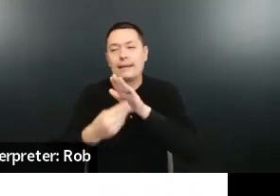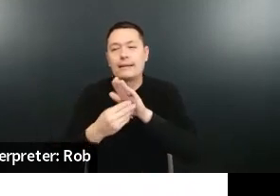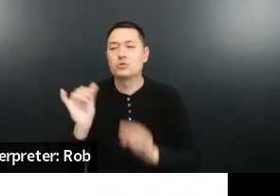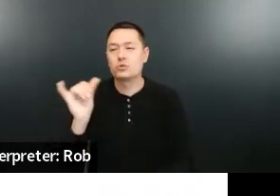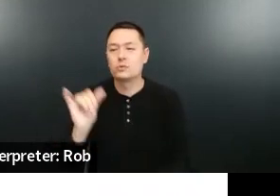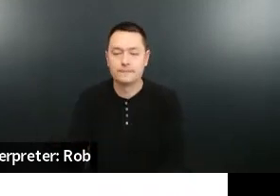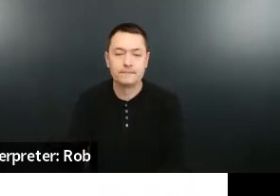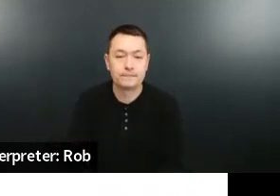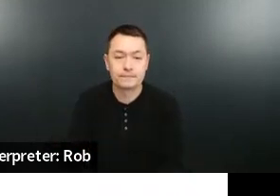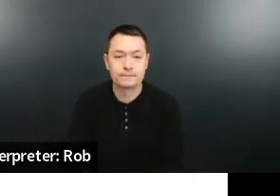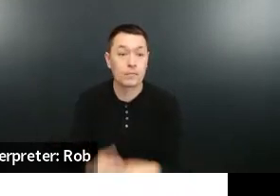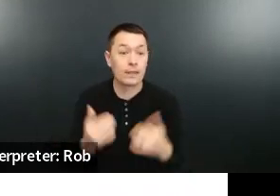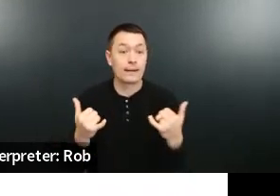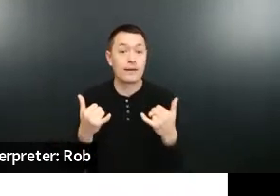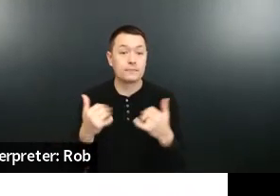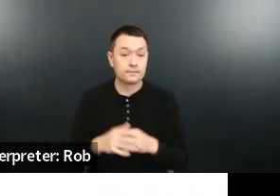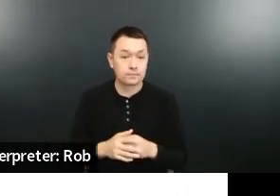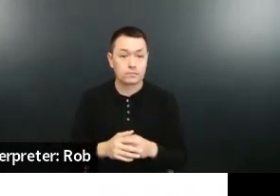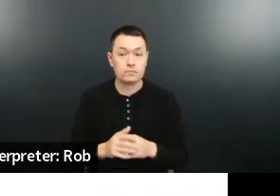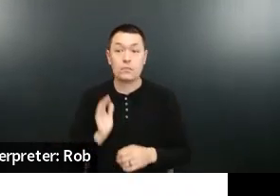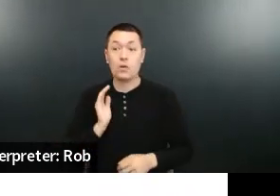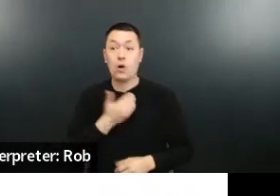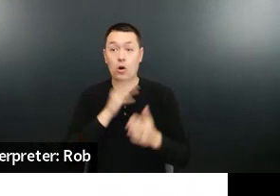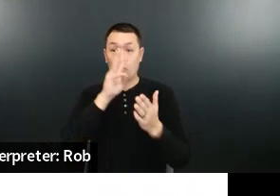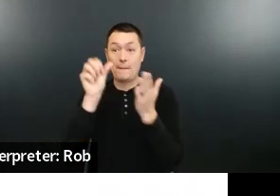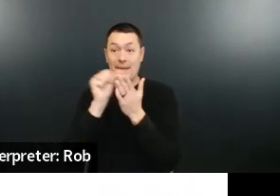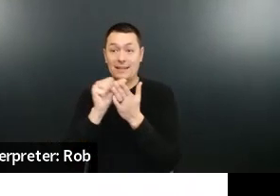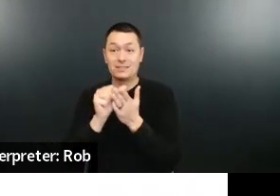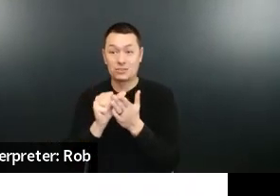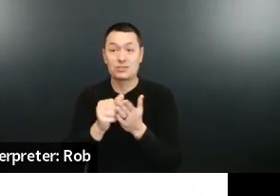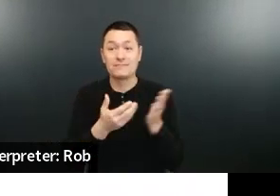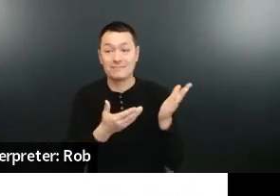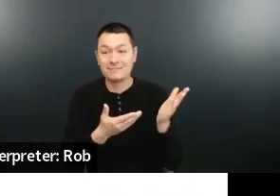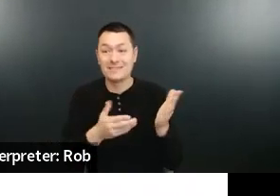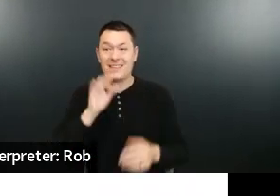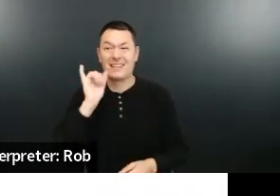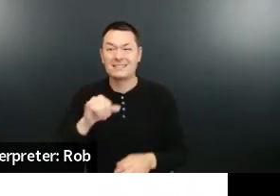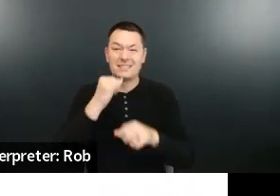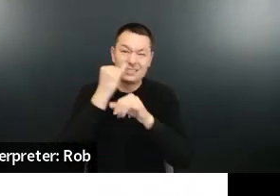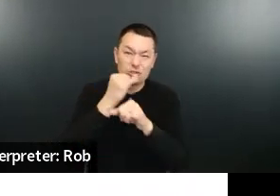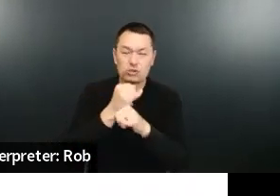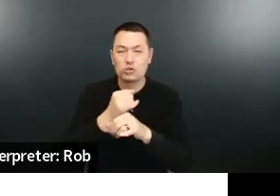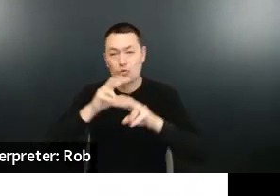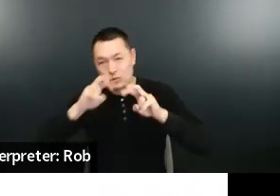And so we're on our Web page, the Institutional Research and Effectiveness page. And on the right, we've got a link.